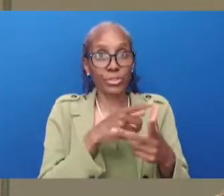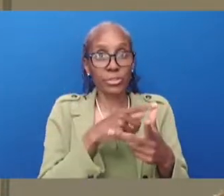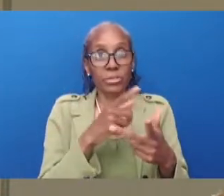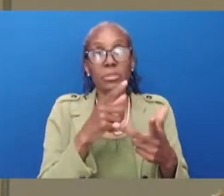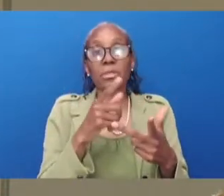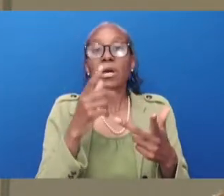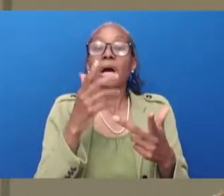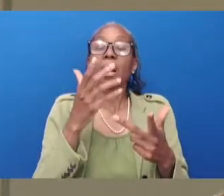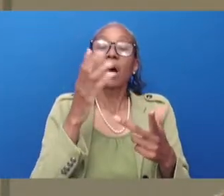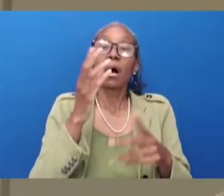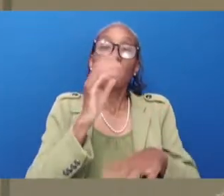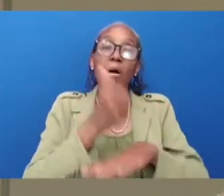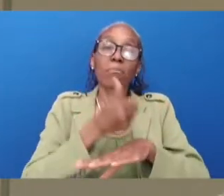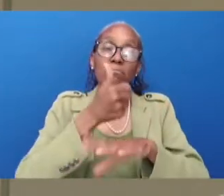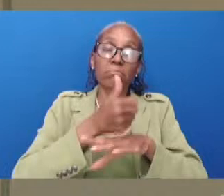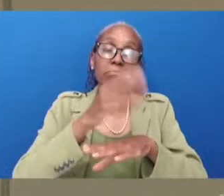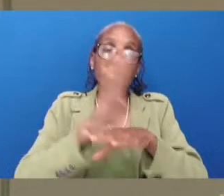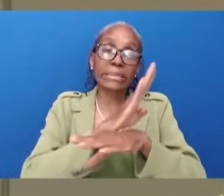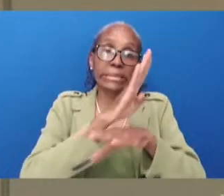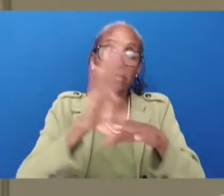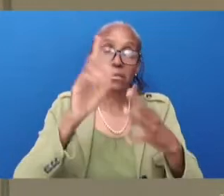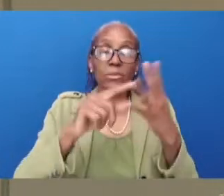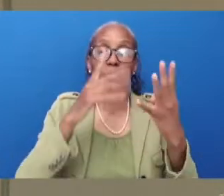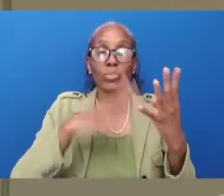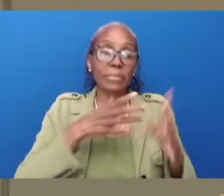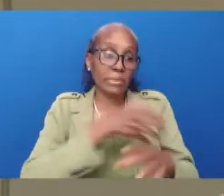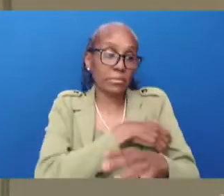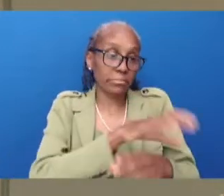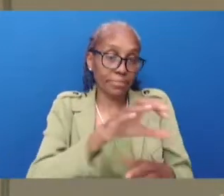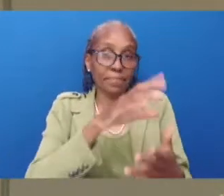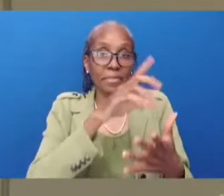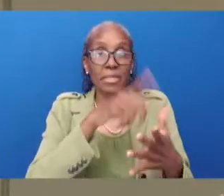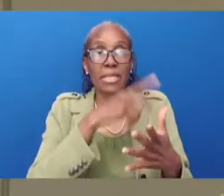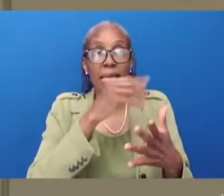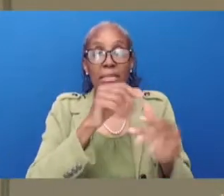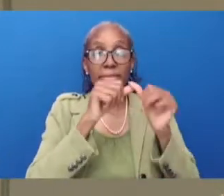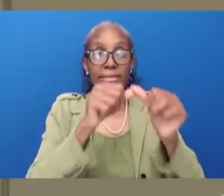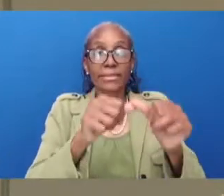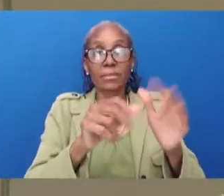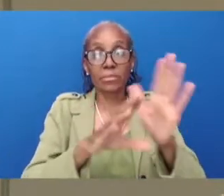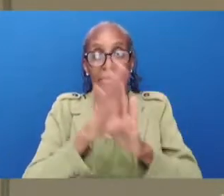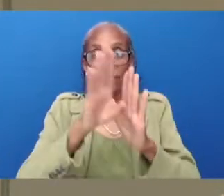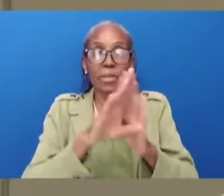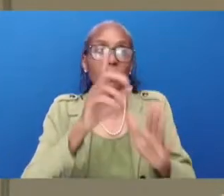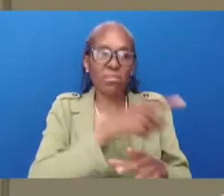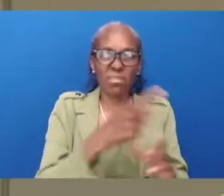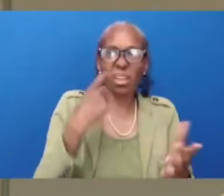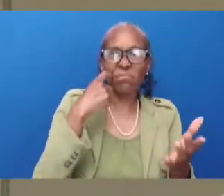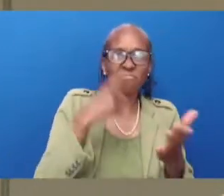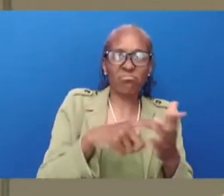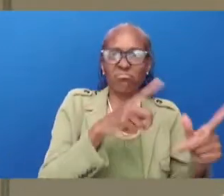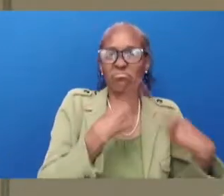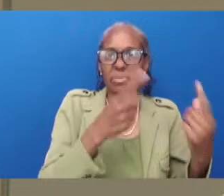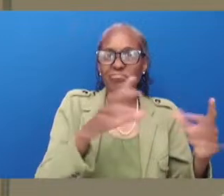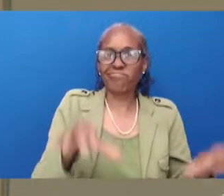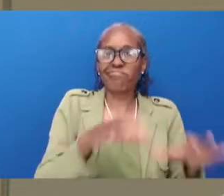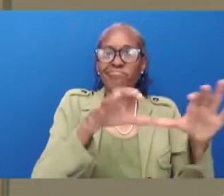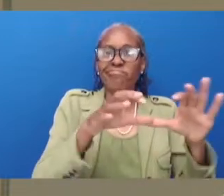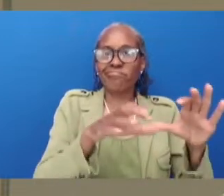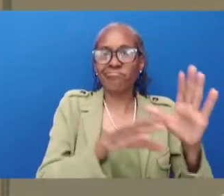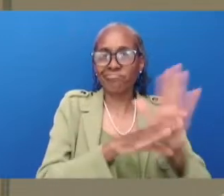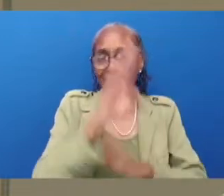IN AREAS SUCH AS HEALTH,